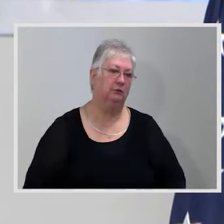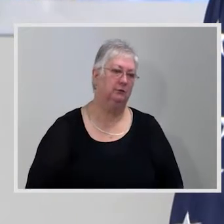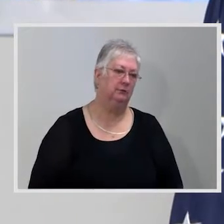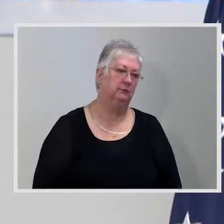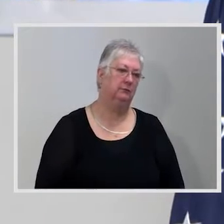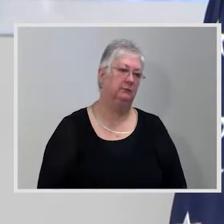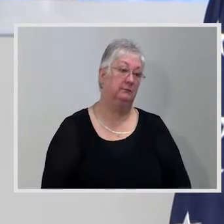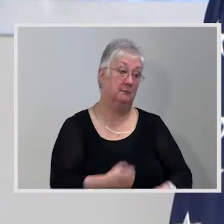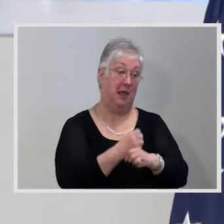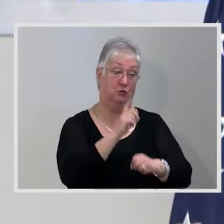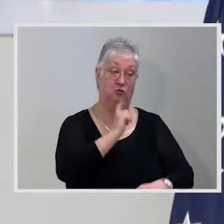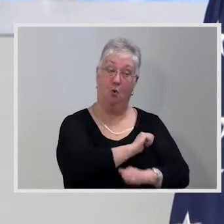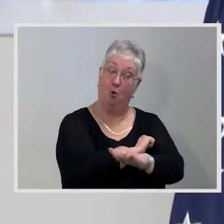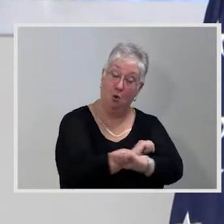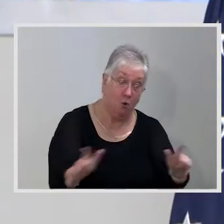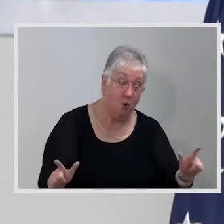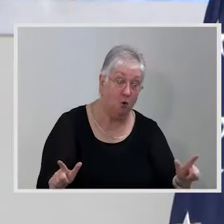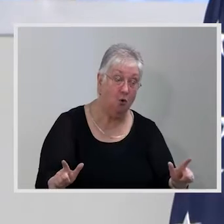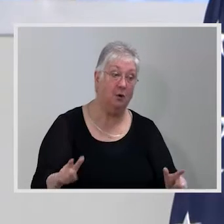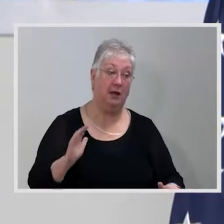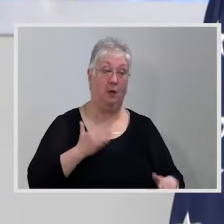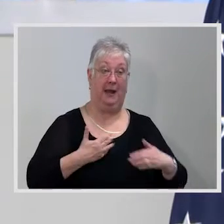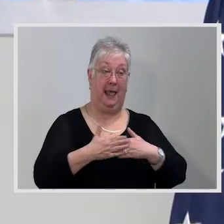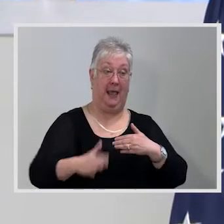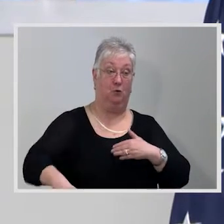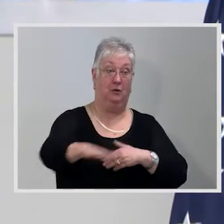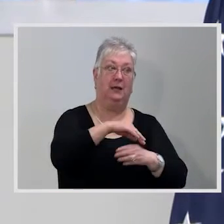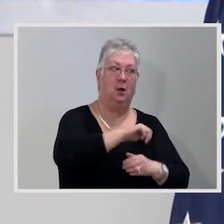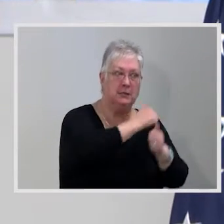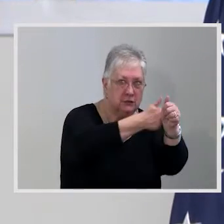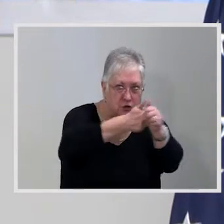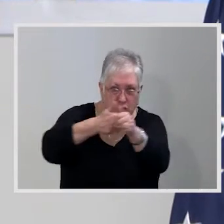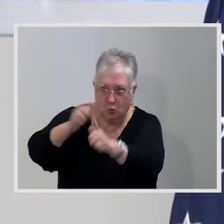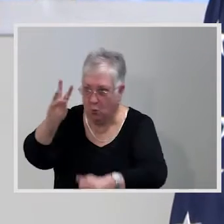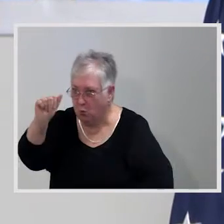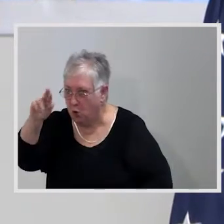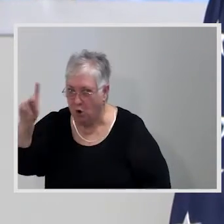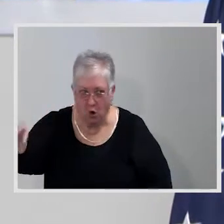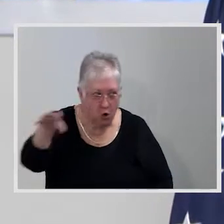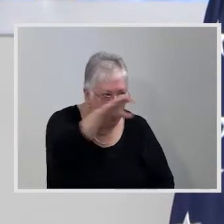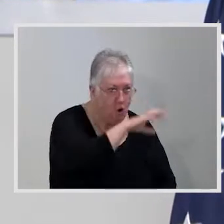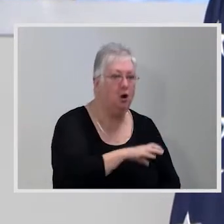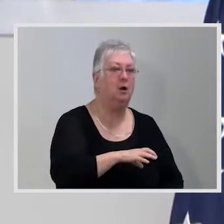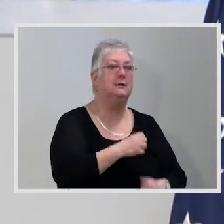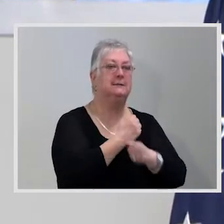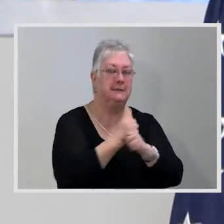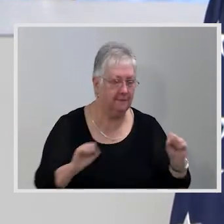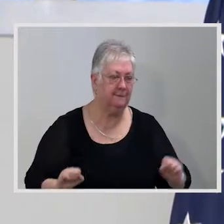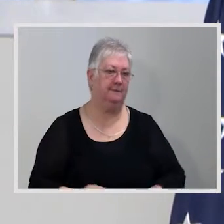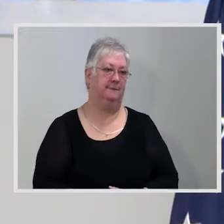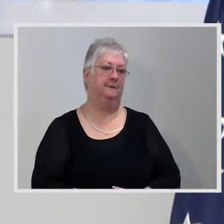THE CITY IS SAFE AND SECURE AND PEOPLE FEEL SAFE AND COMFORTABLE IN THEIR COMMUNITIES. THAT'S AN IMPORTANT PRIORITY FOR